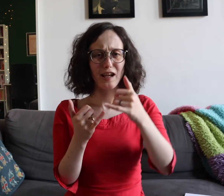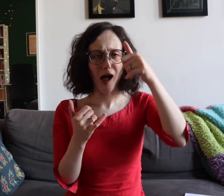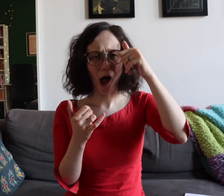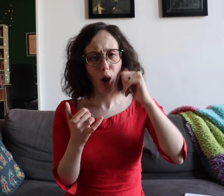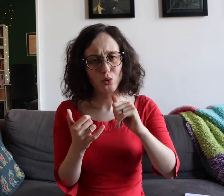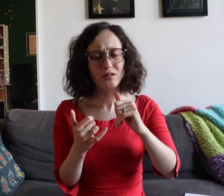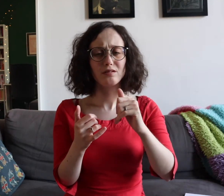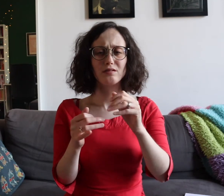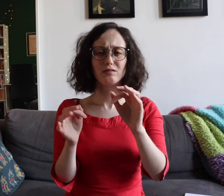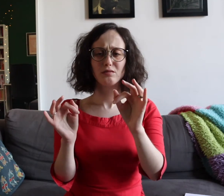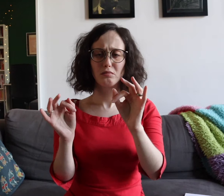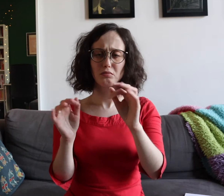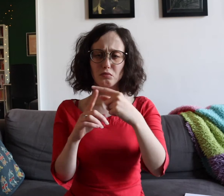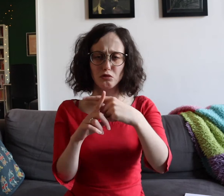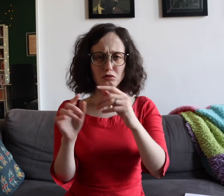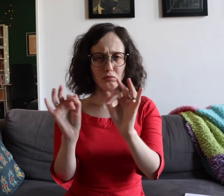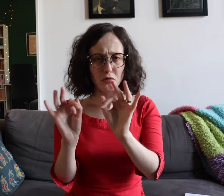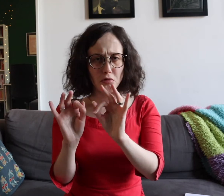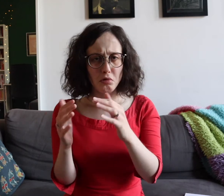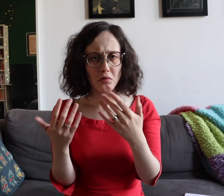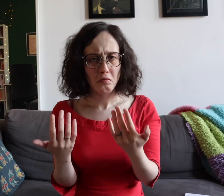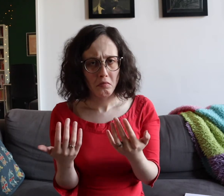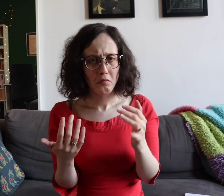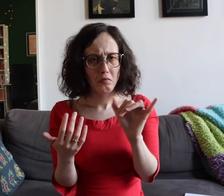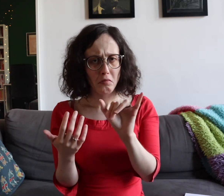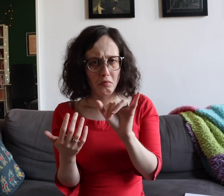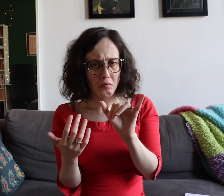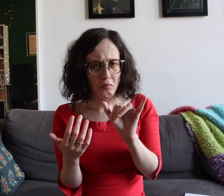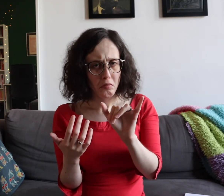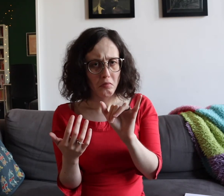her parents' and her brother's and wonders what's up with that.